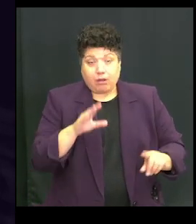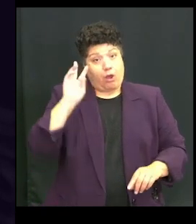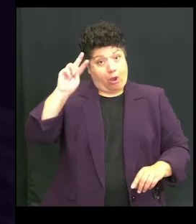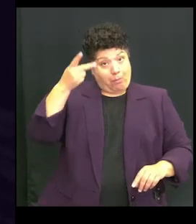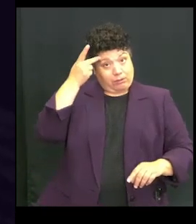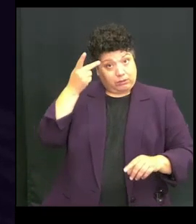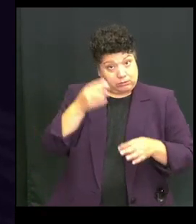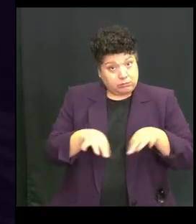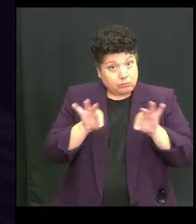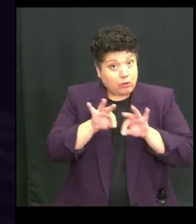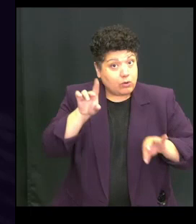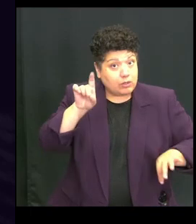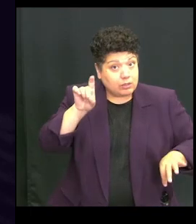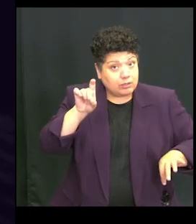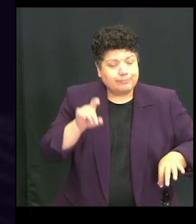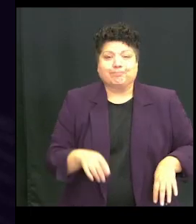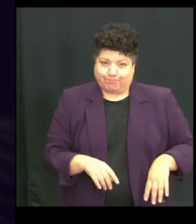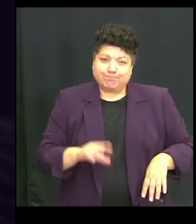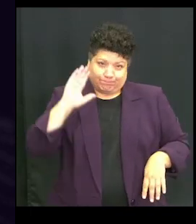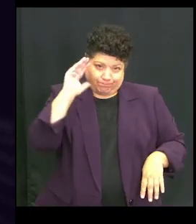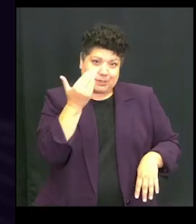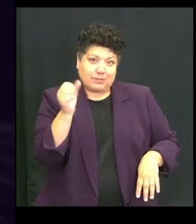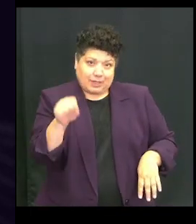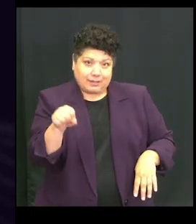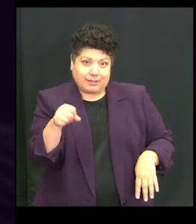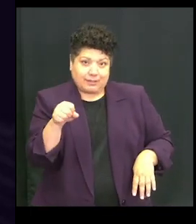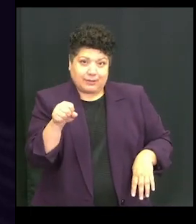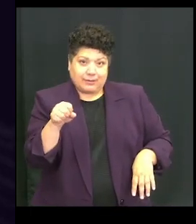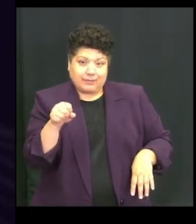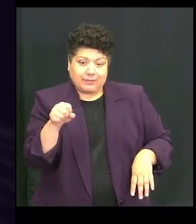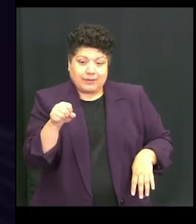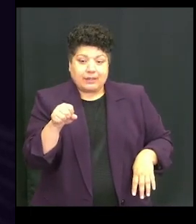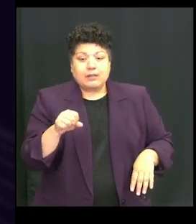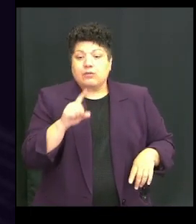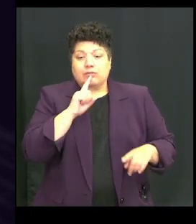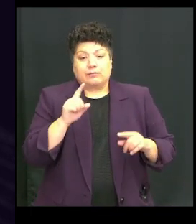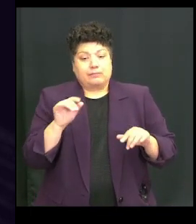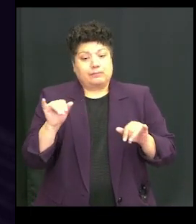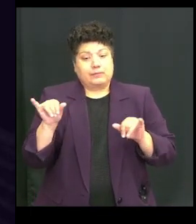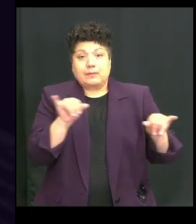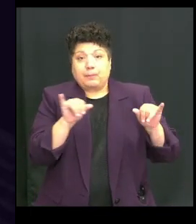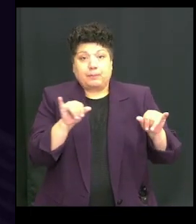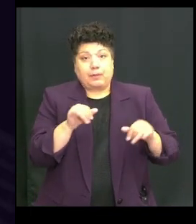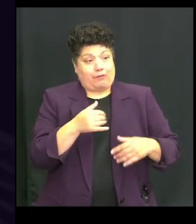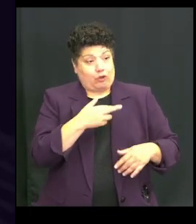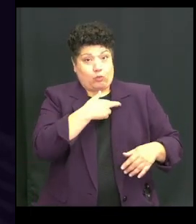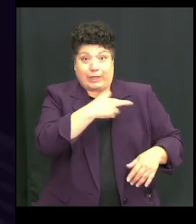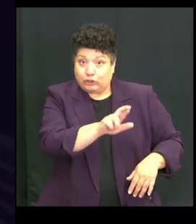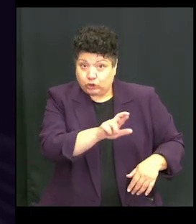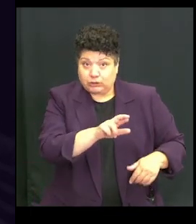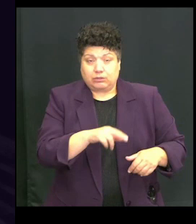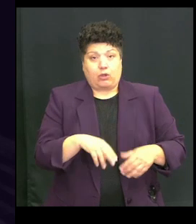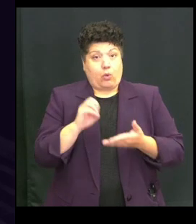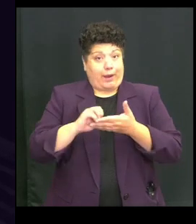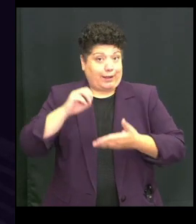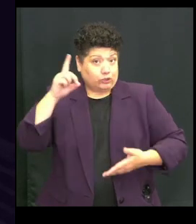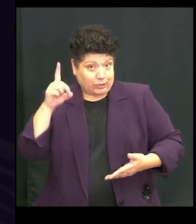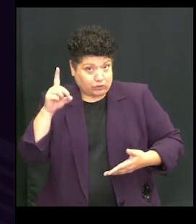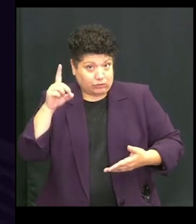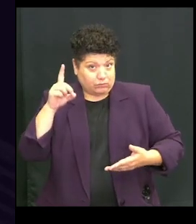Turns out it does, and it matters at the same level as matching on religion, or matching on education, which is striking.